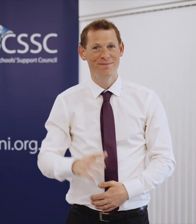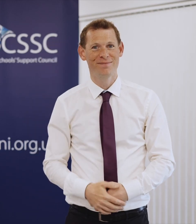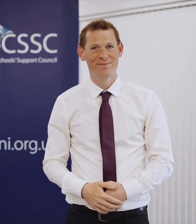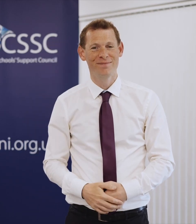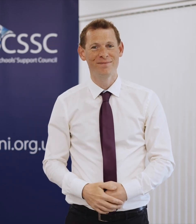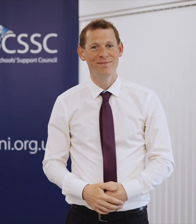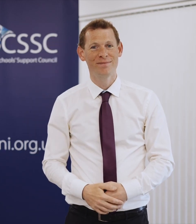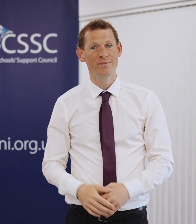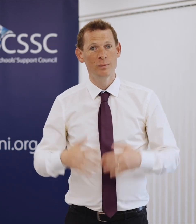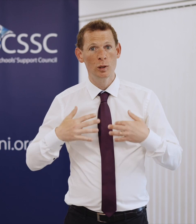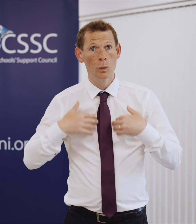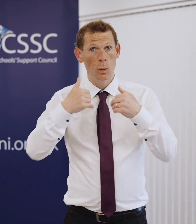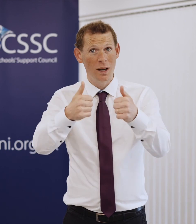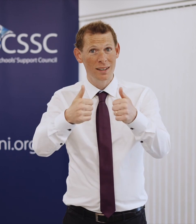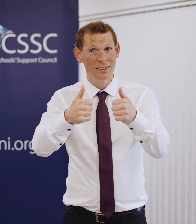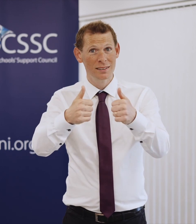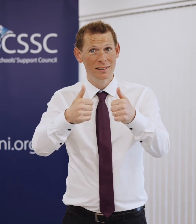Hello, are you well?